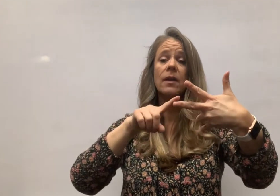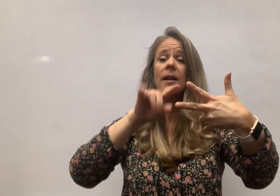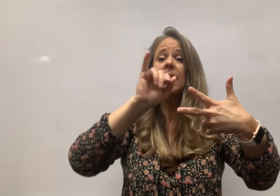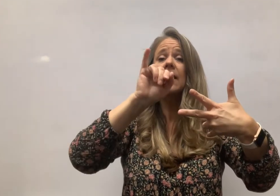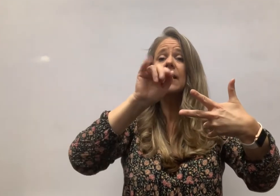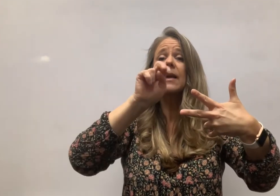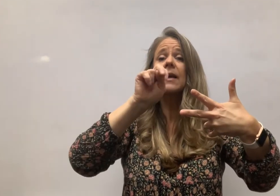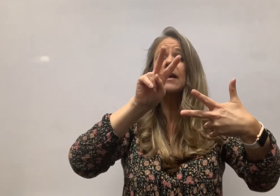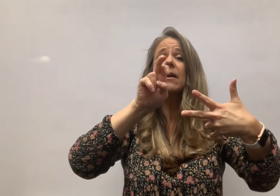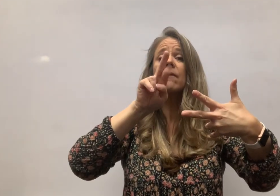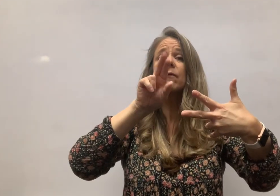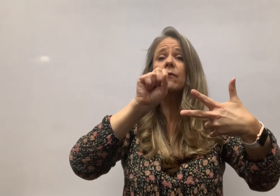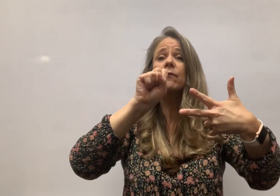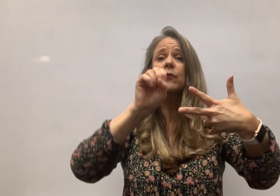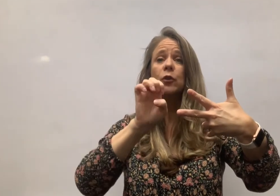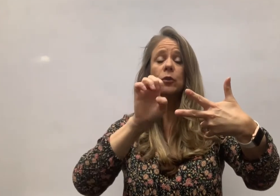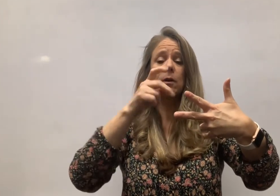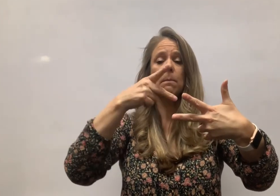Inverse,